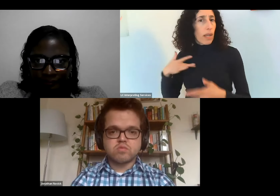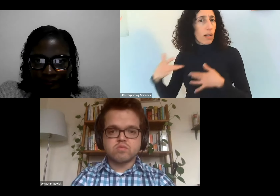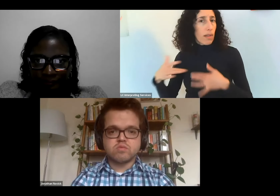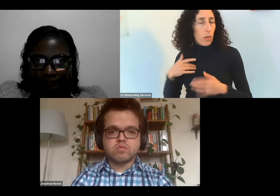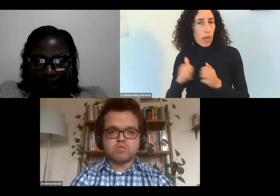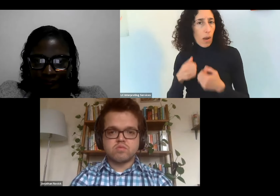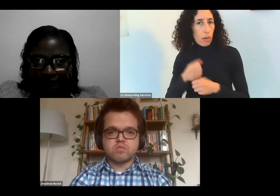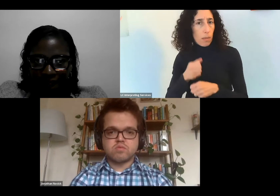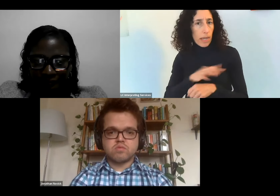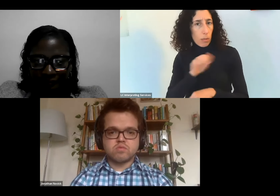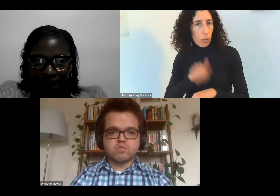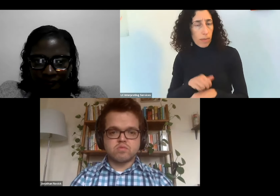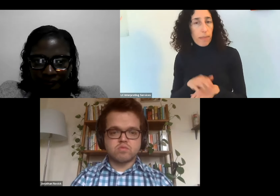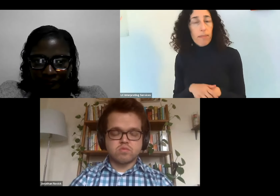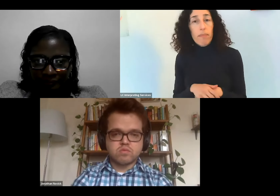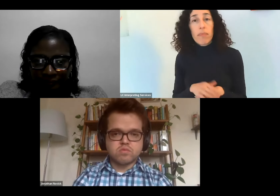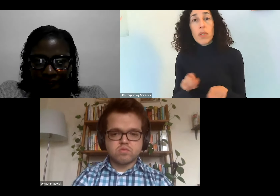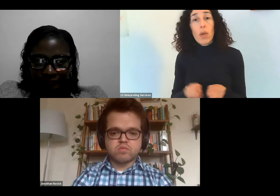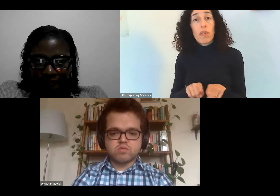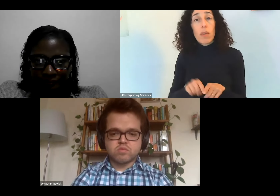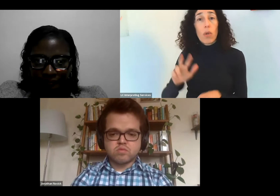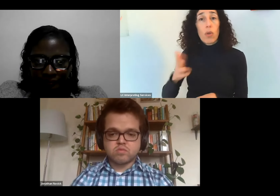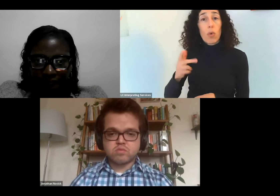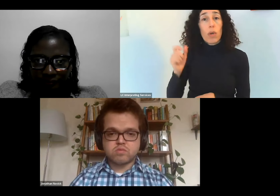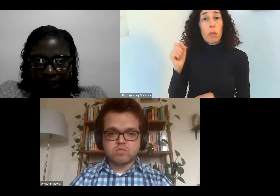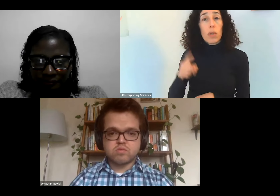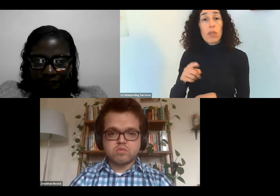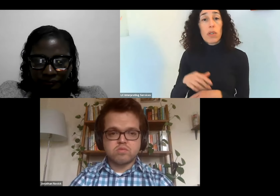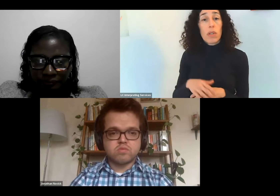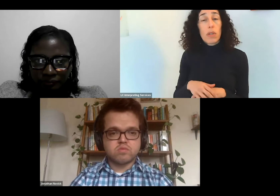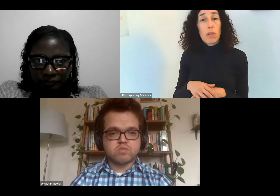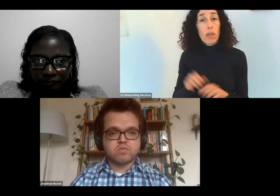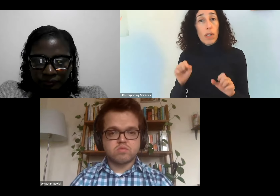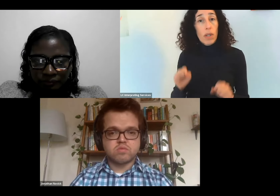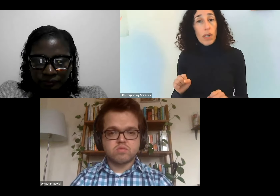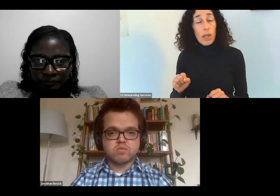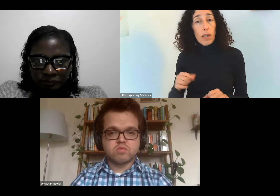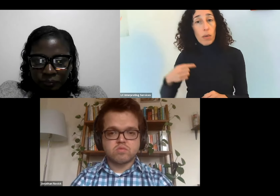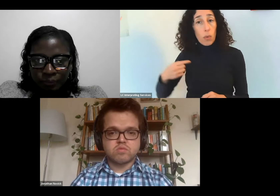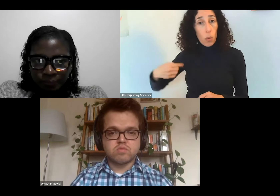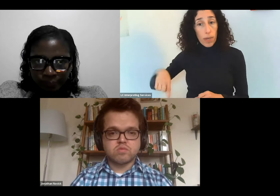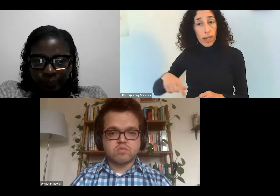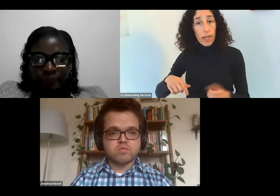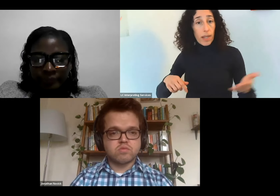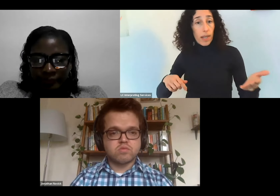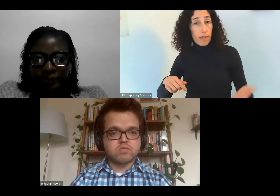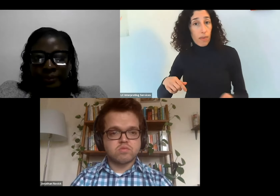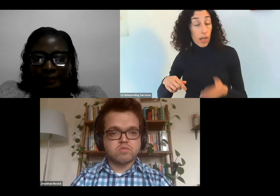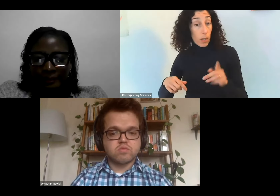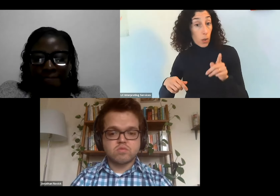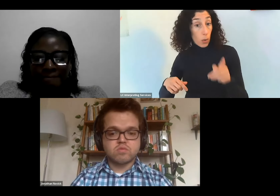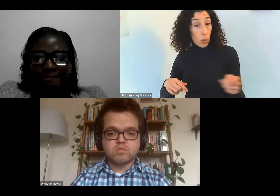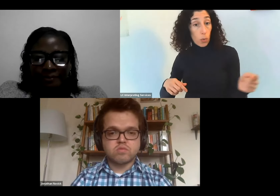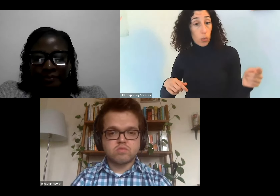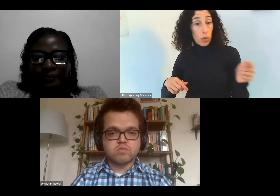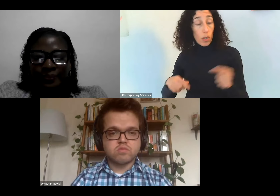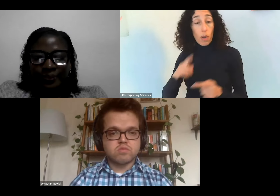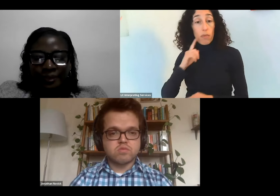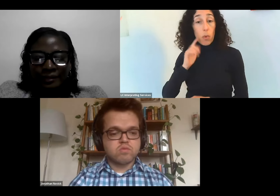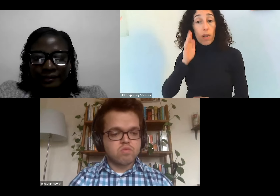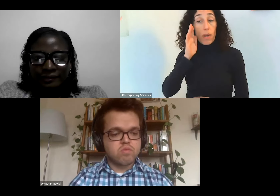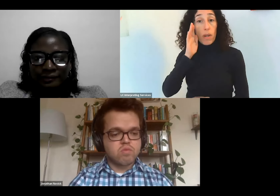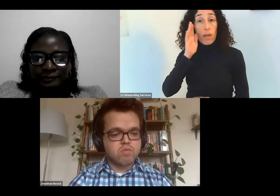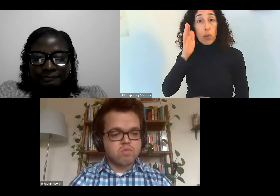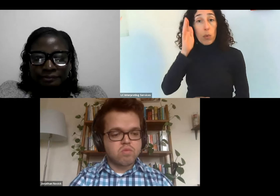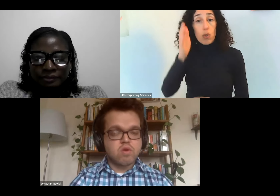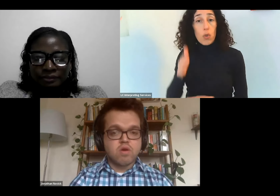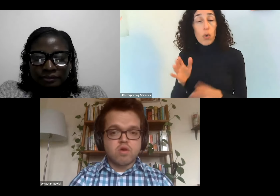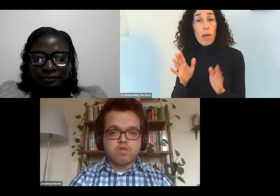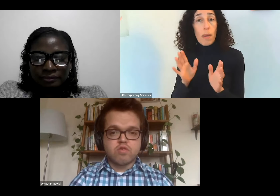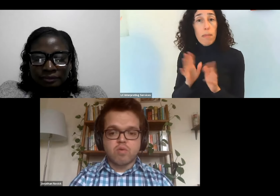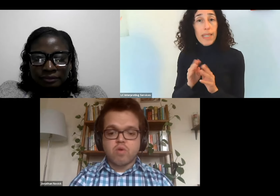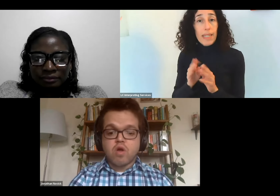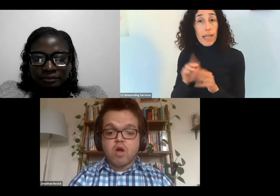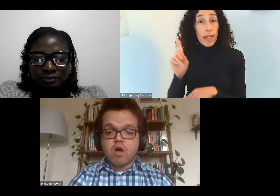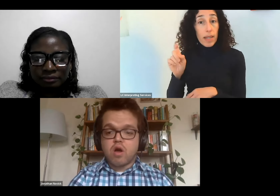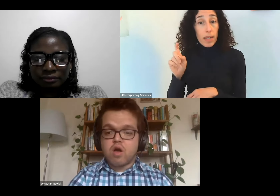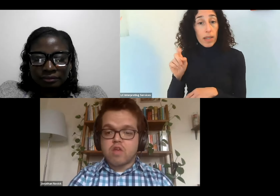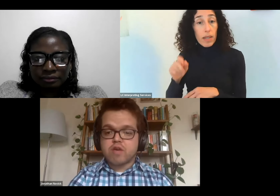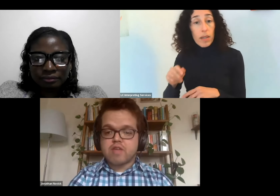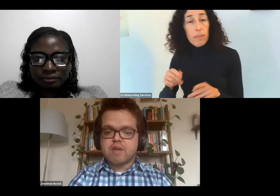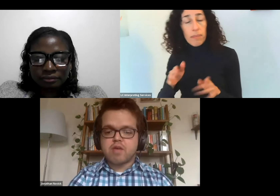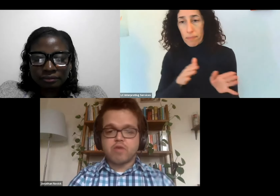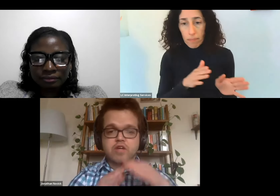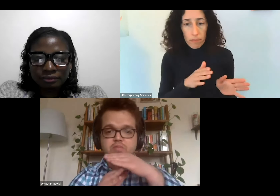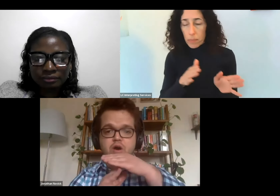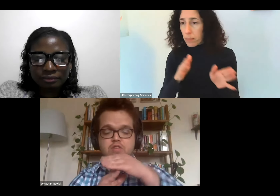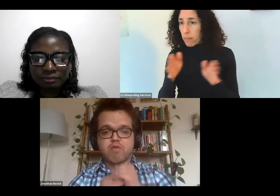The third question is is there a way that we can invite you to future meetings?